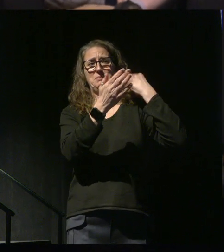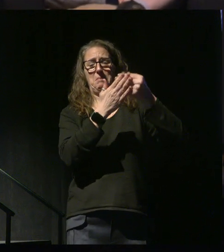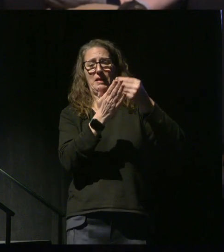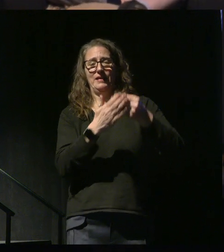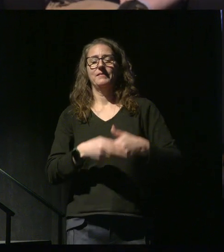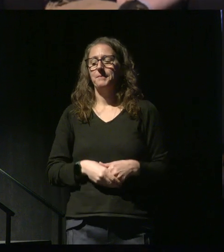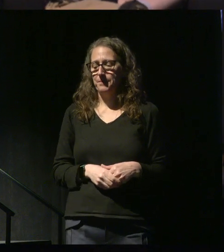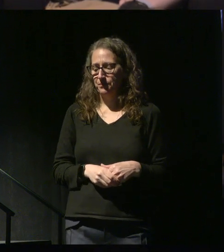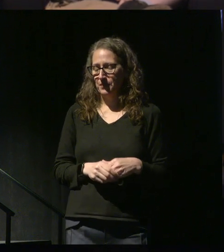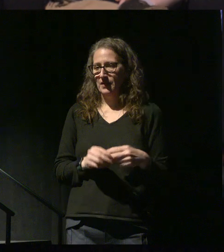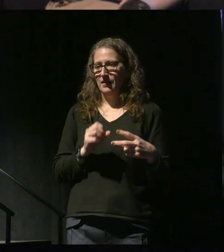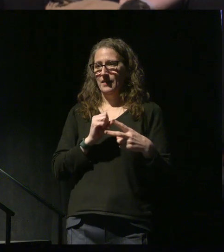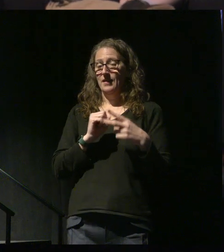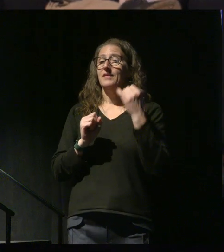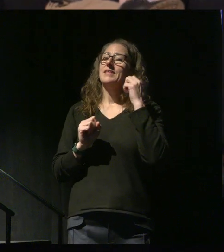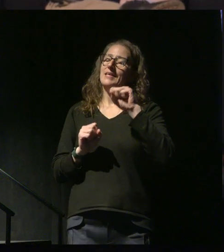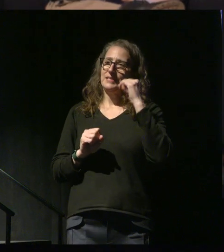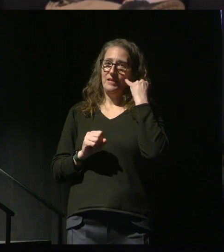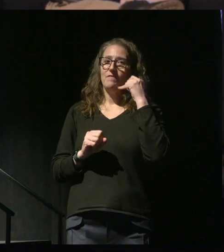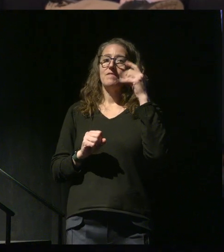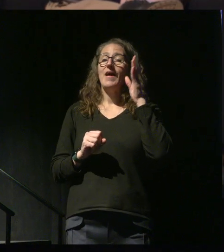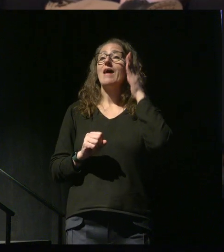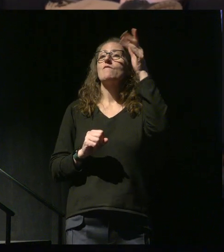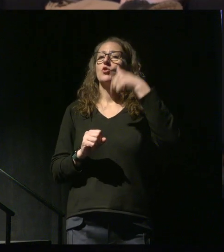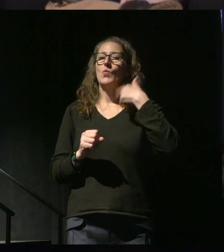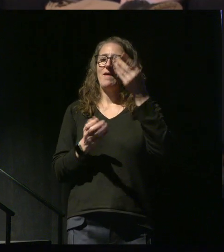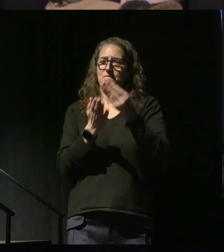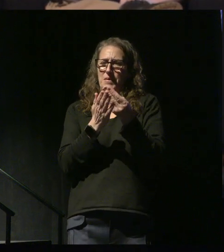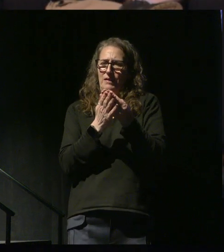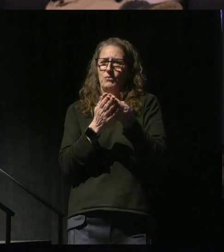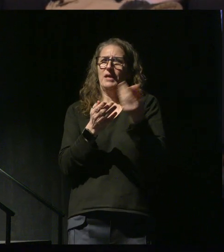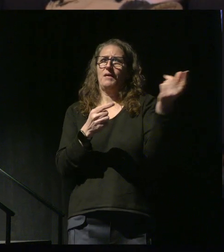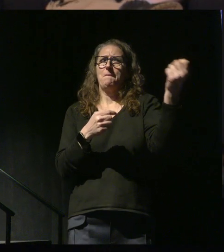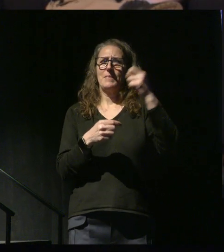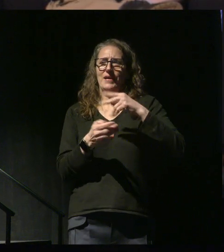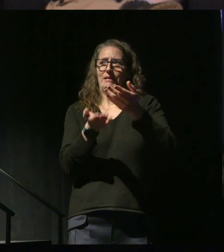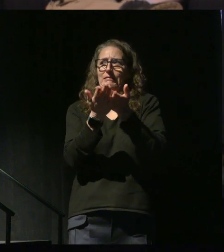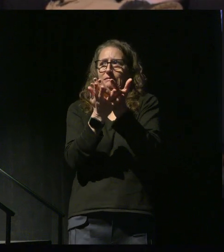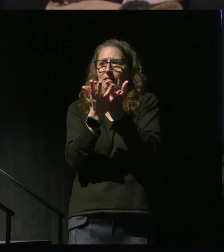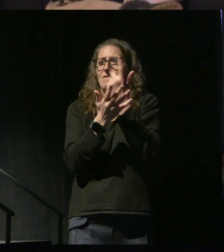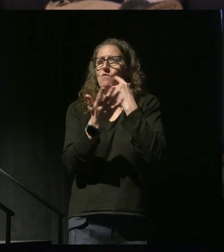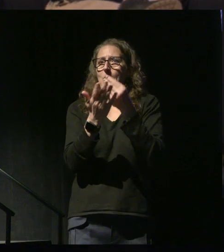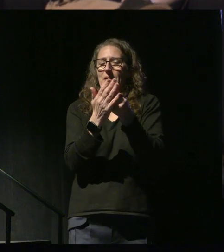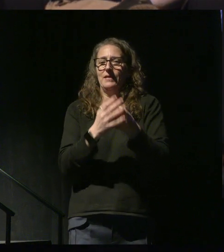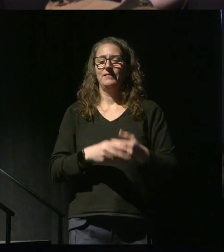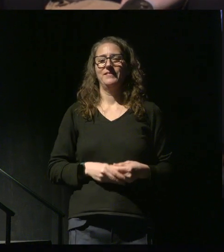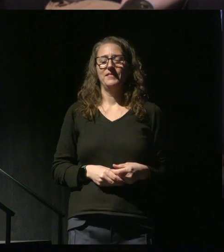Yes, if you ever do have problems, you can come to us. A great plug, that was very well done. That was so well done.